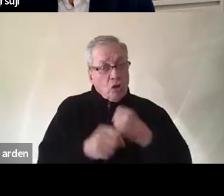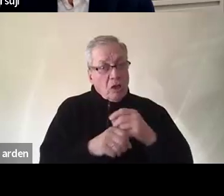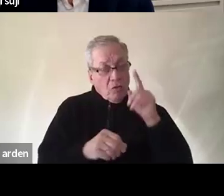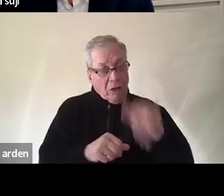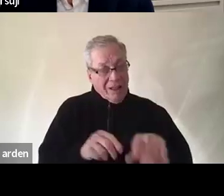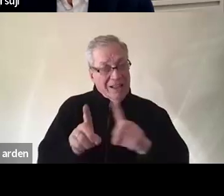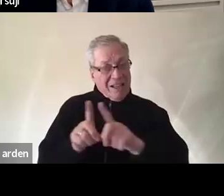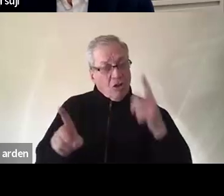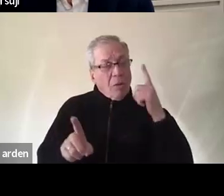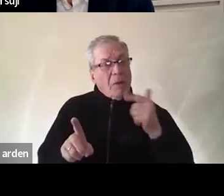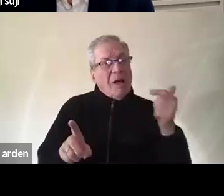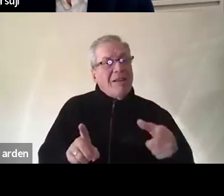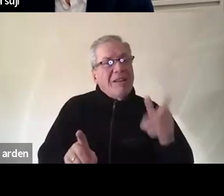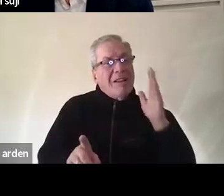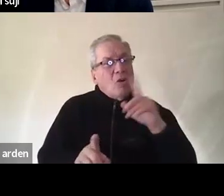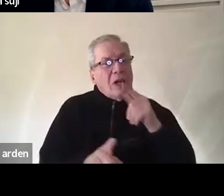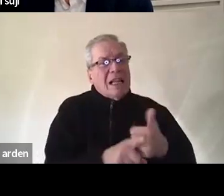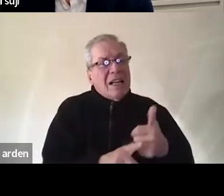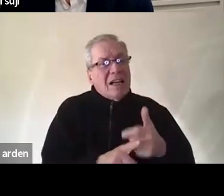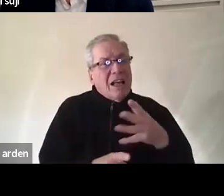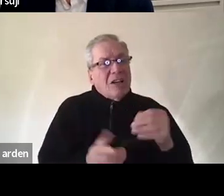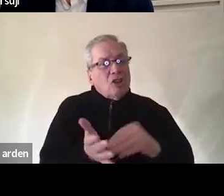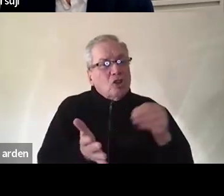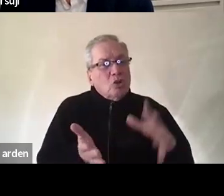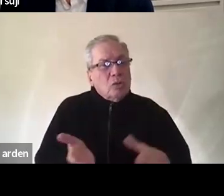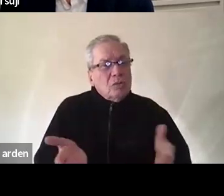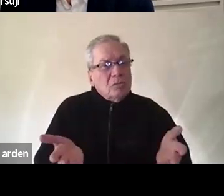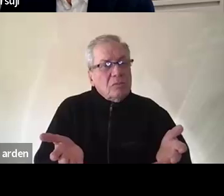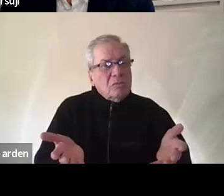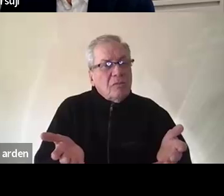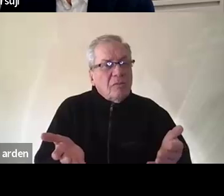there were ESL students. In the case of ESL students